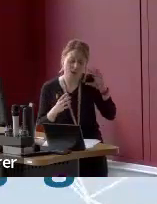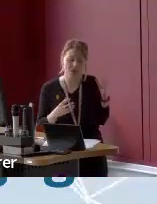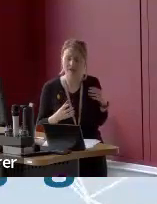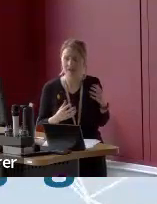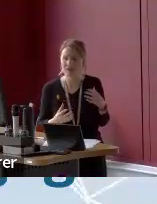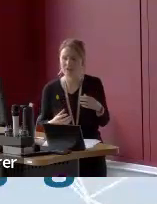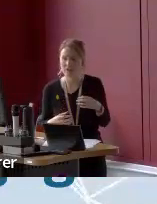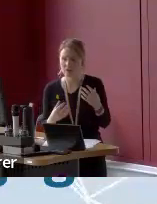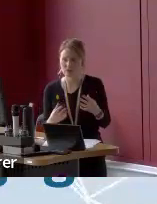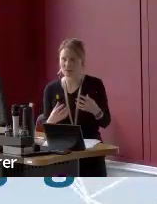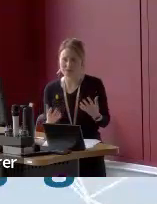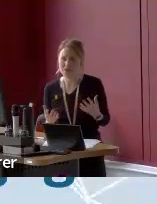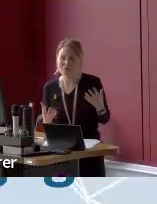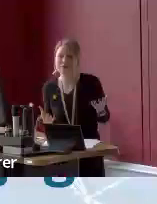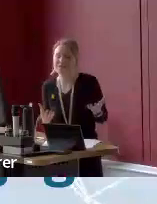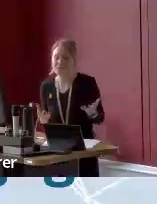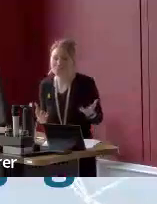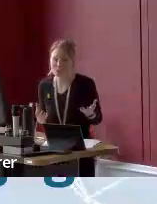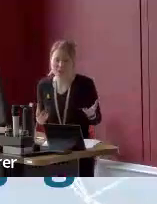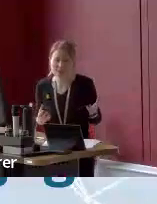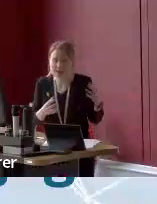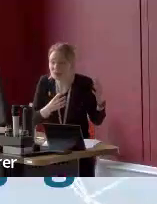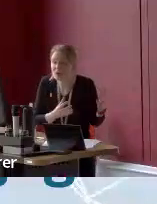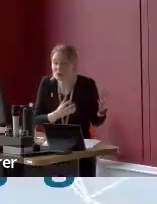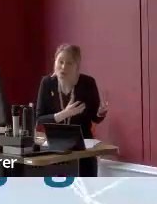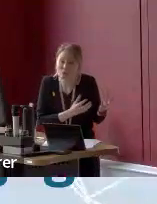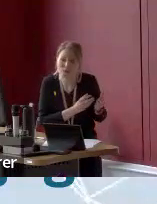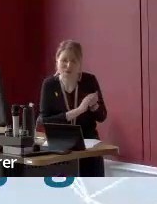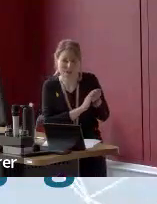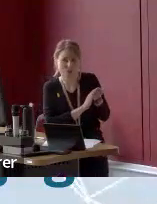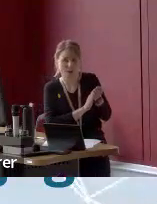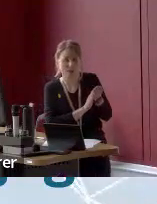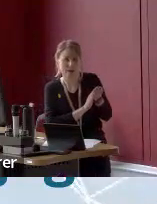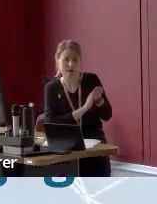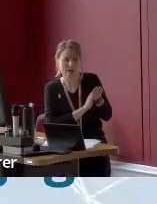it would change the narrative around suicide. For example, that's long, long, long term work,